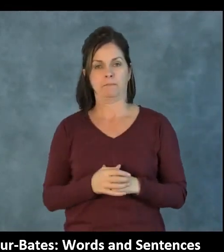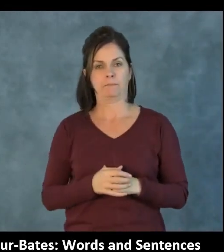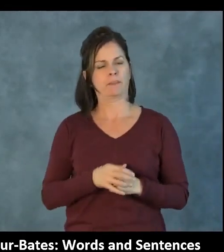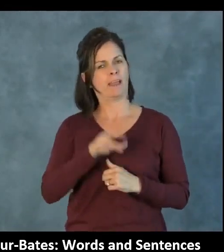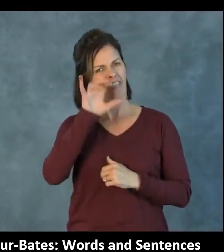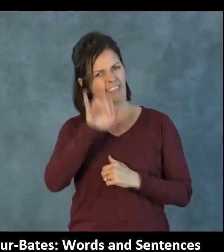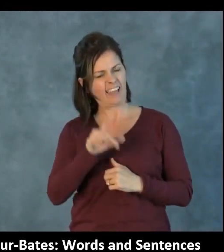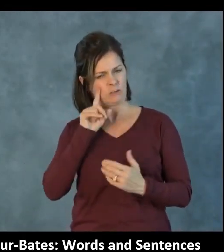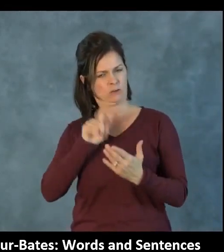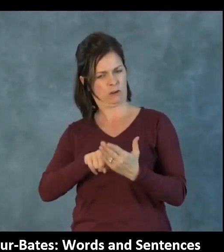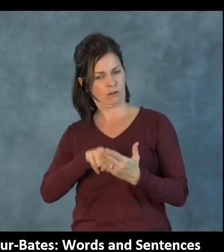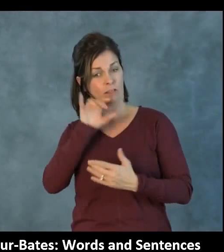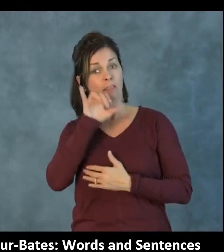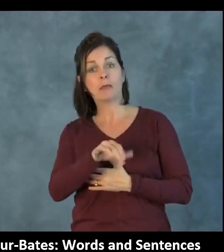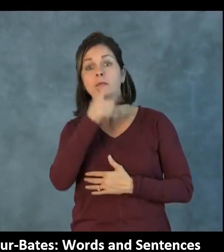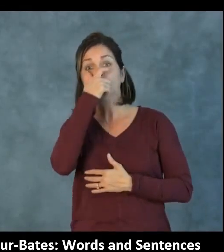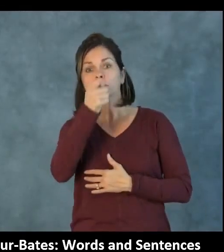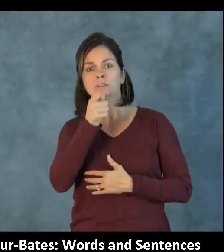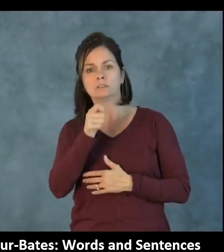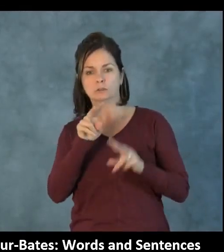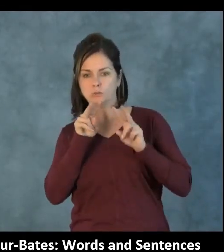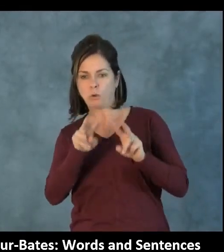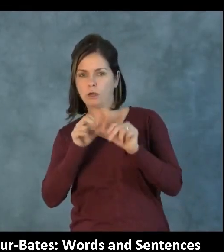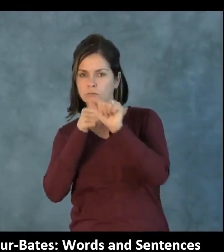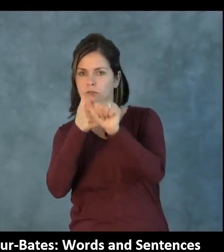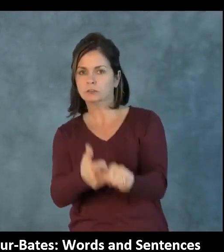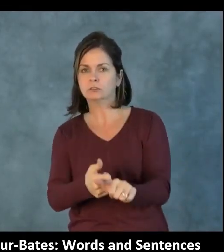over time, either for a family, whose hoping their child